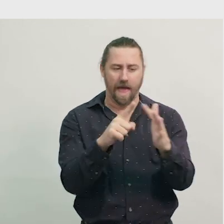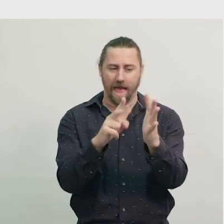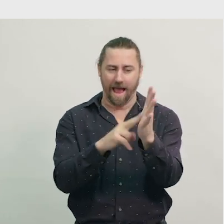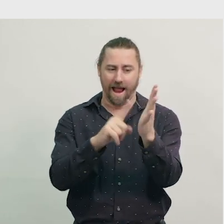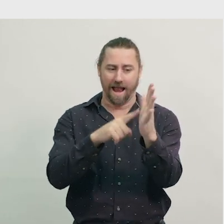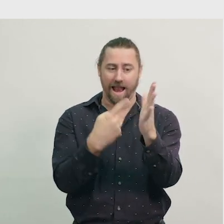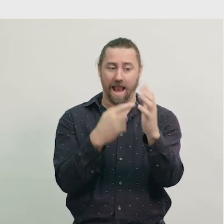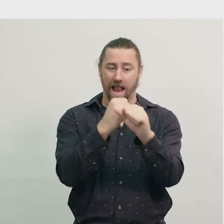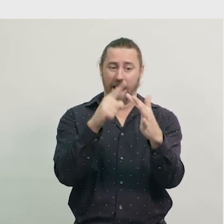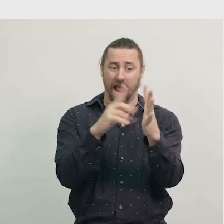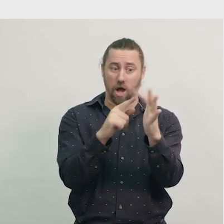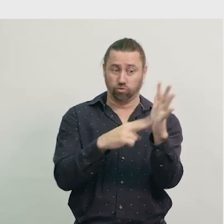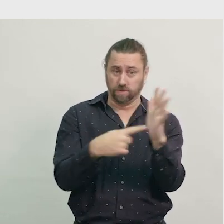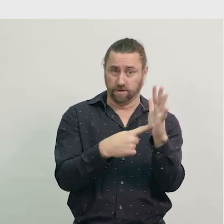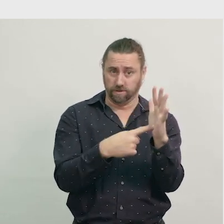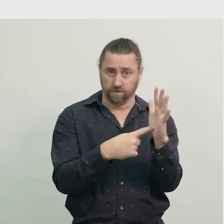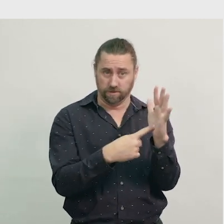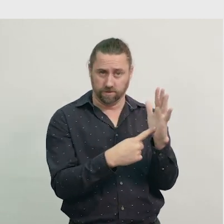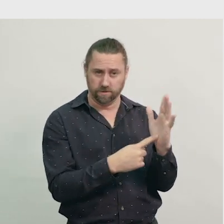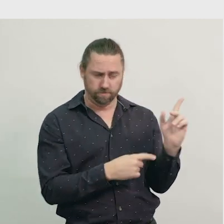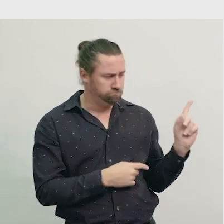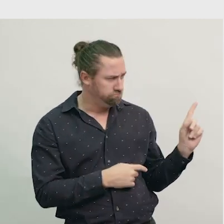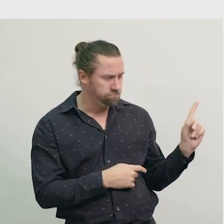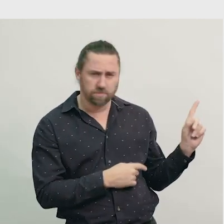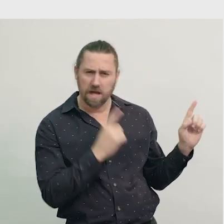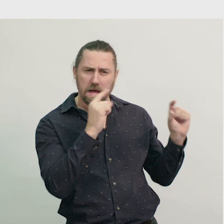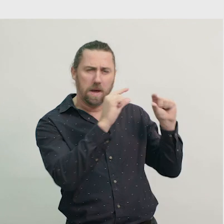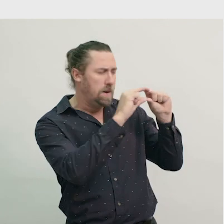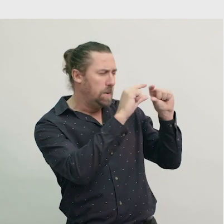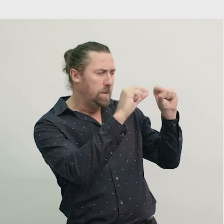Take a look at this shape. What are its dimensions?